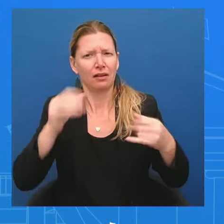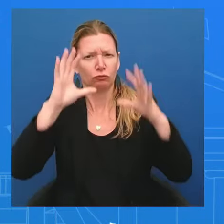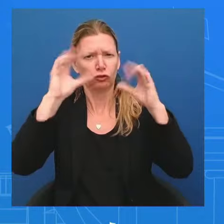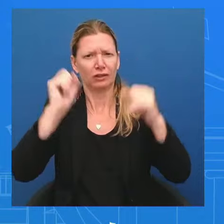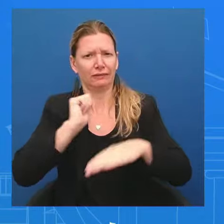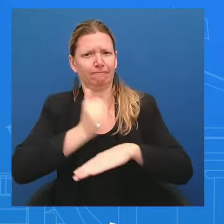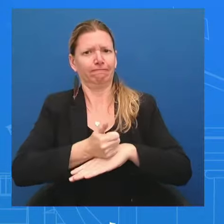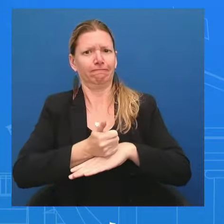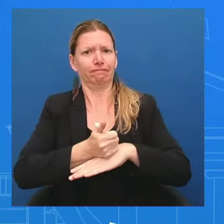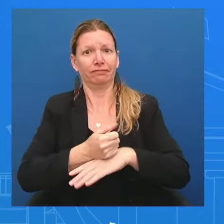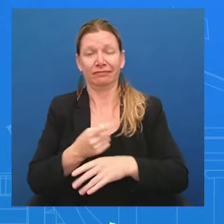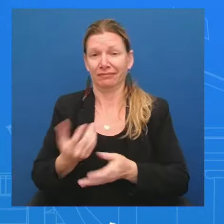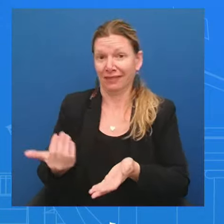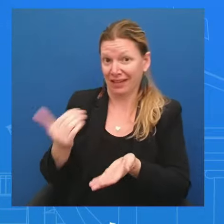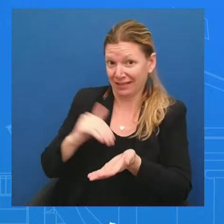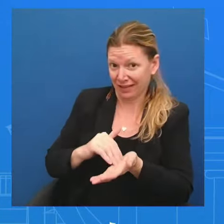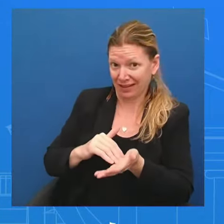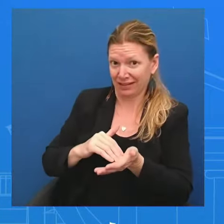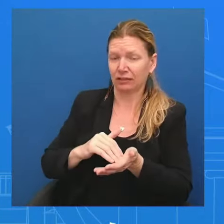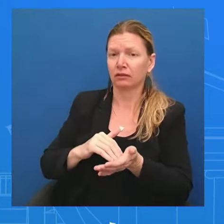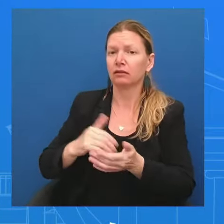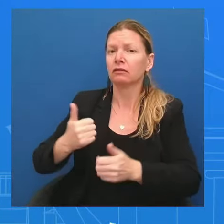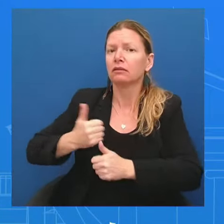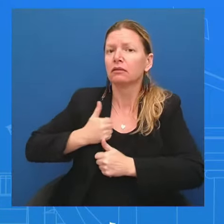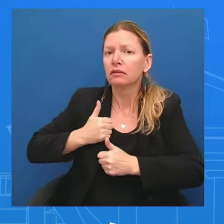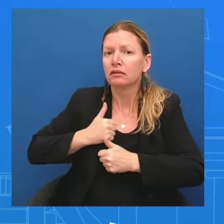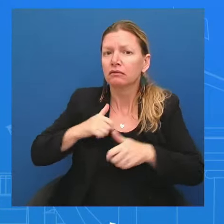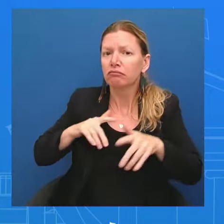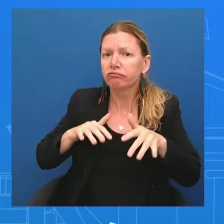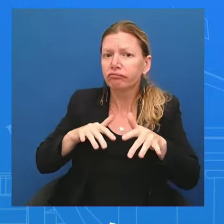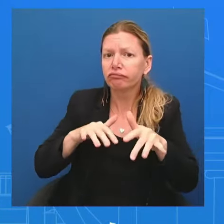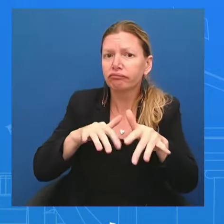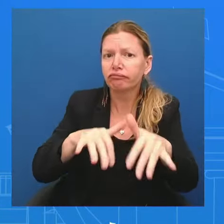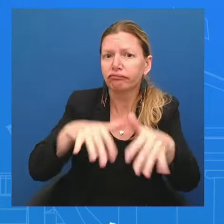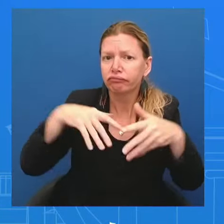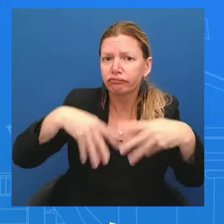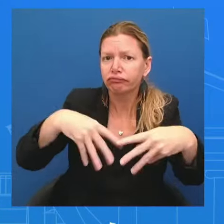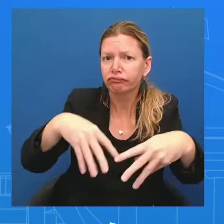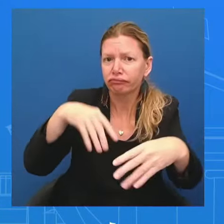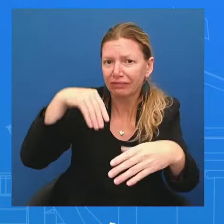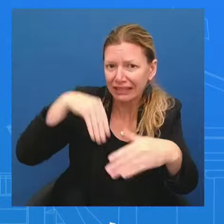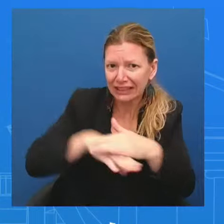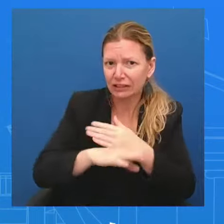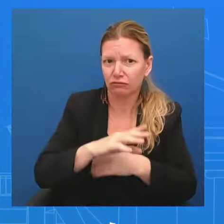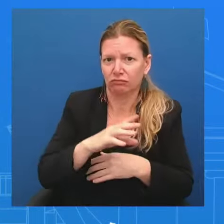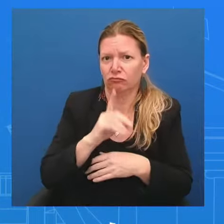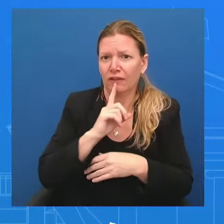The Press: How many more charred corpses does he have to see